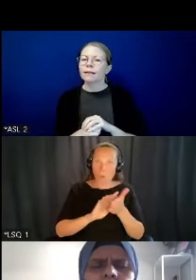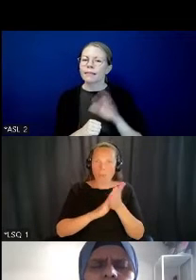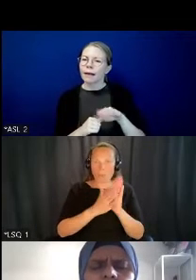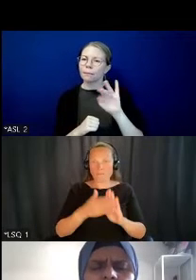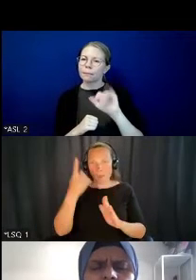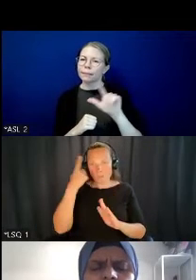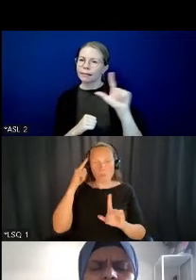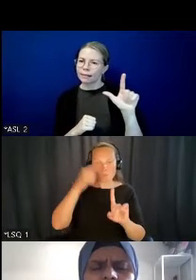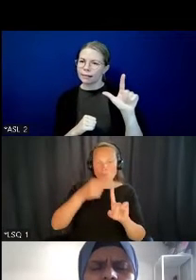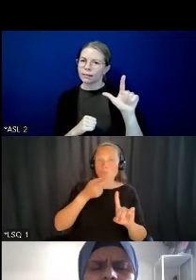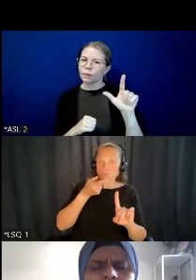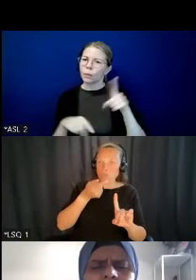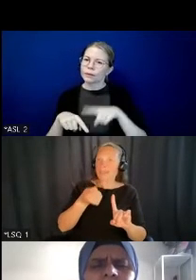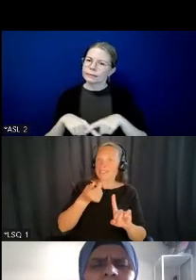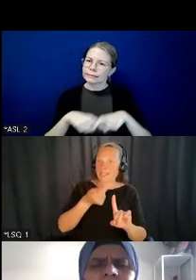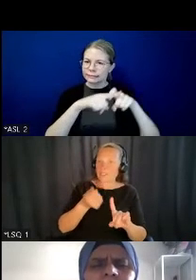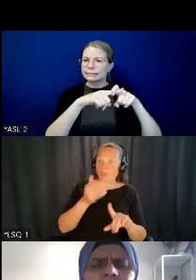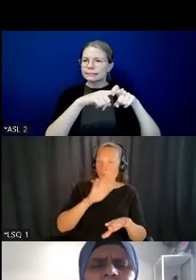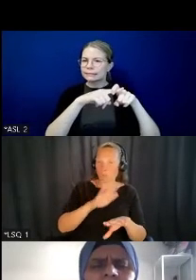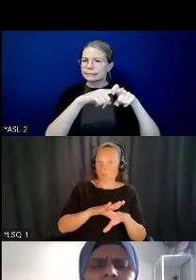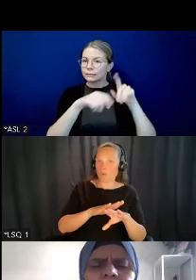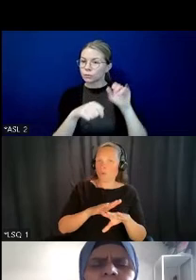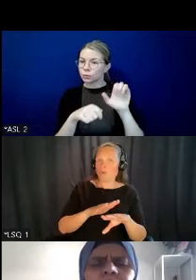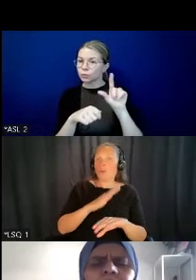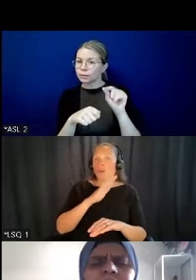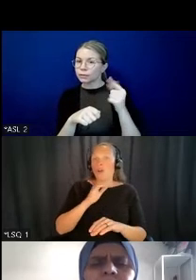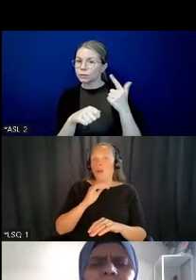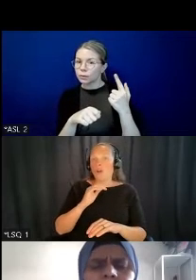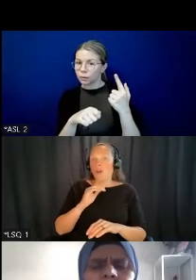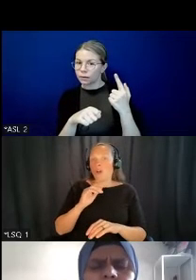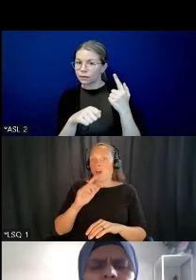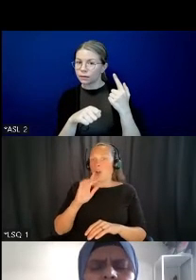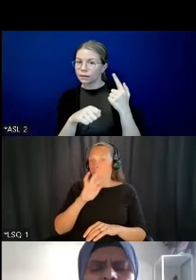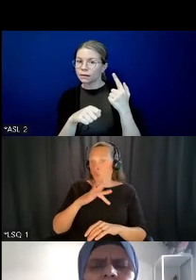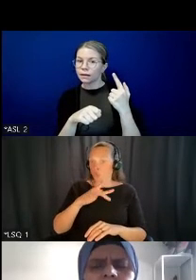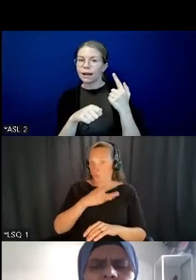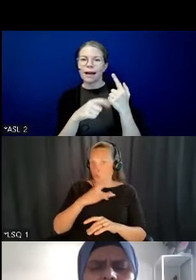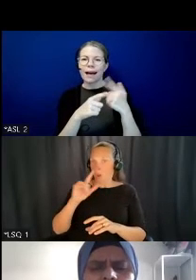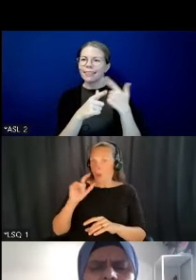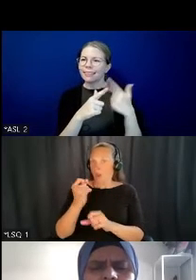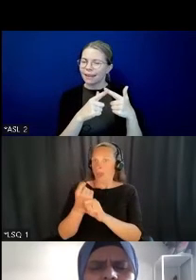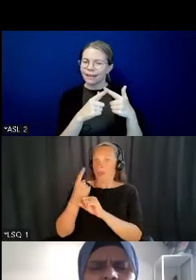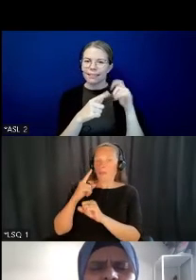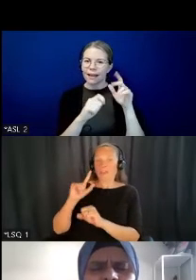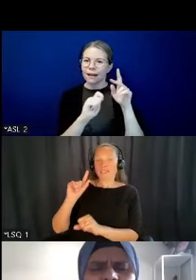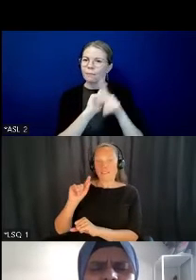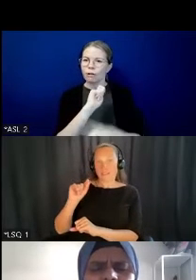JUNE 2021 AND DISSOLVED WITH THAT PARLIAMENT BECAUSE WE WERE GOING INTO AN ELECTION.